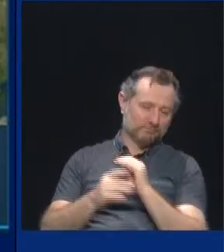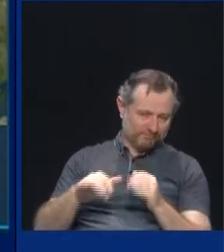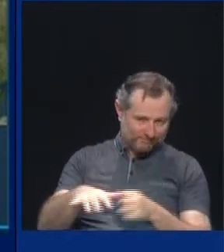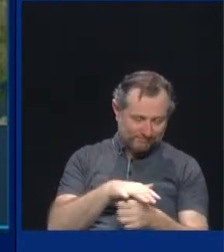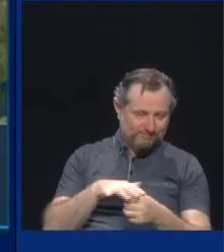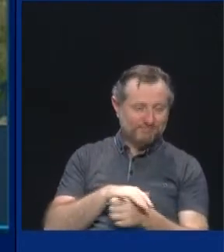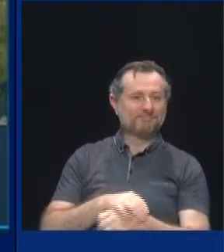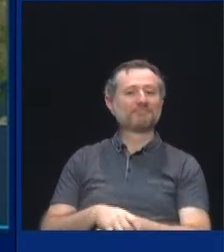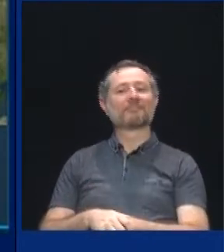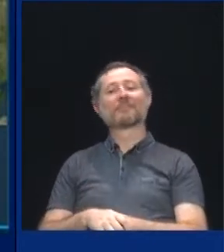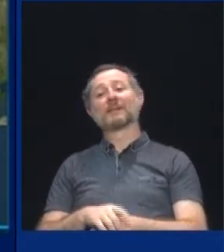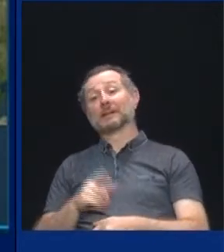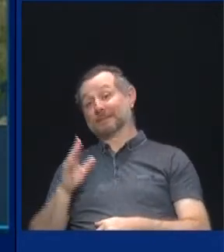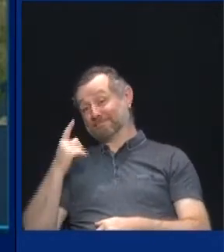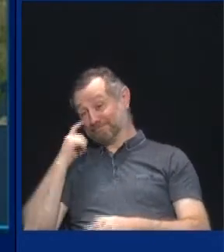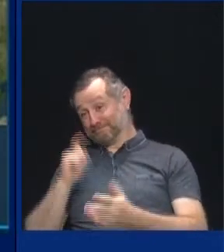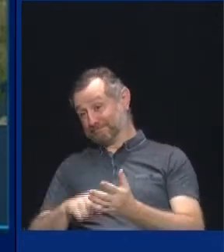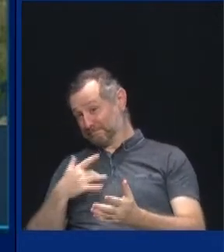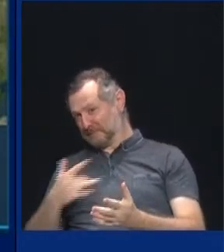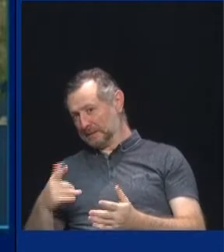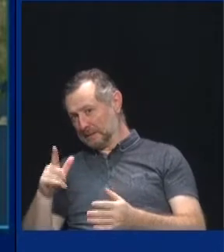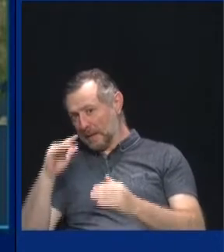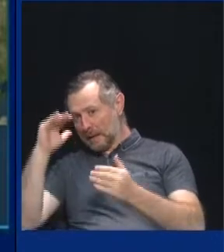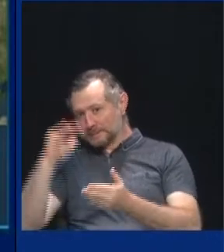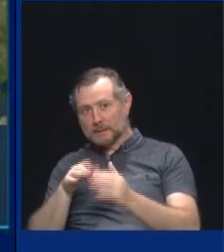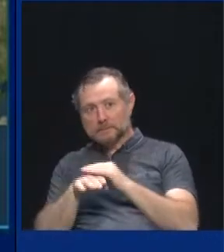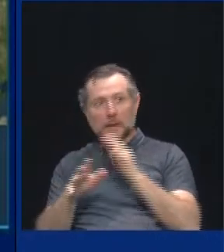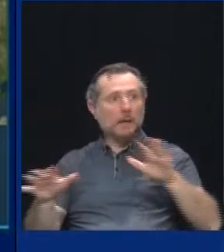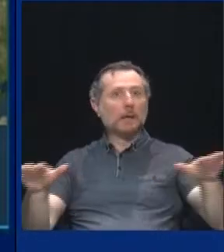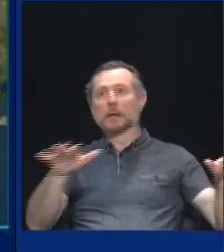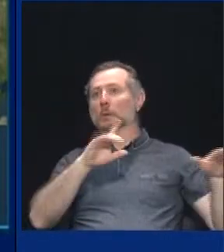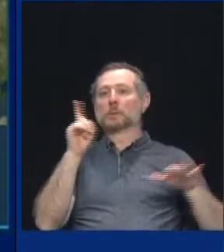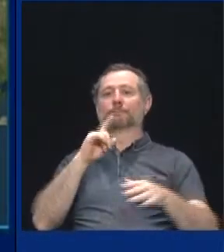ISLAND, BROOKLYN TENDS TO BE COMMUNITIES OF COLOR, TENDS TO BE POORER COMMUNITIES.